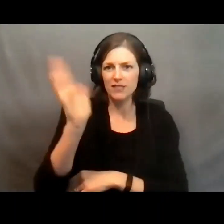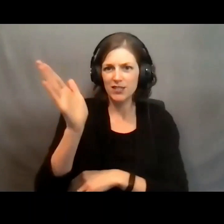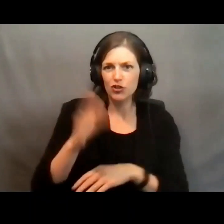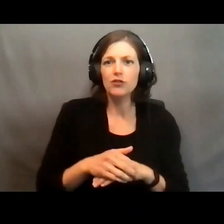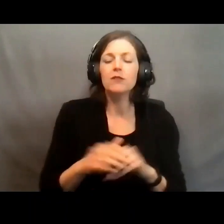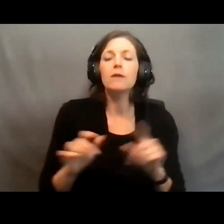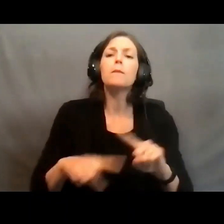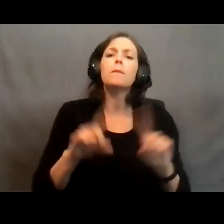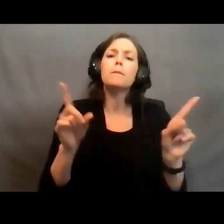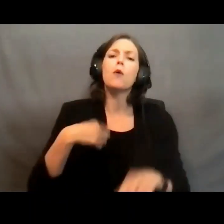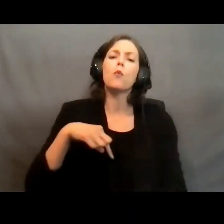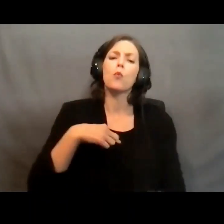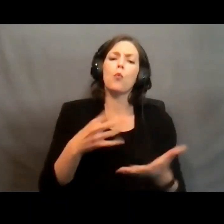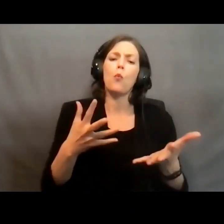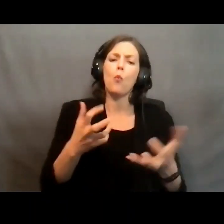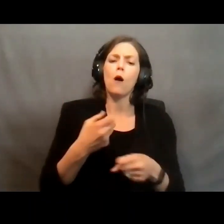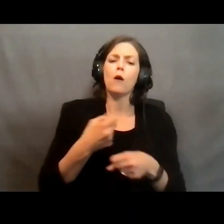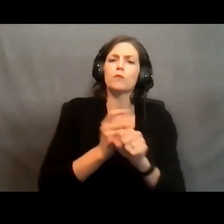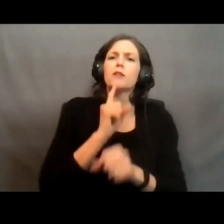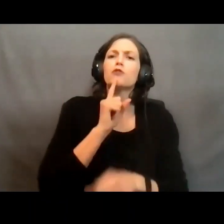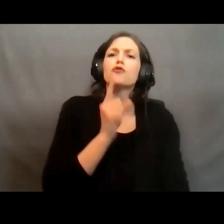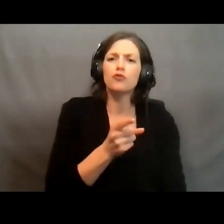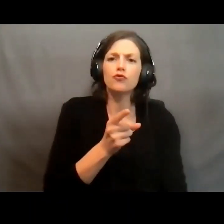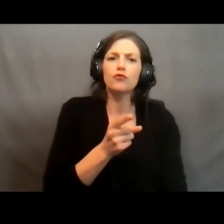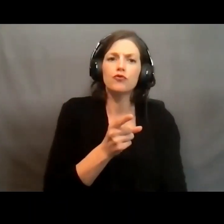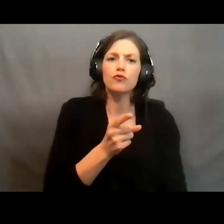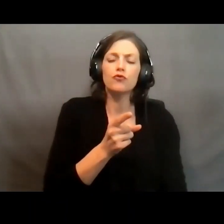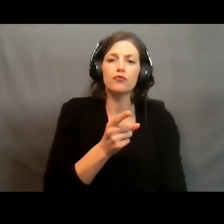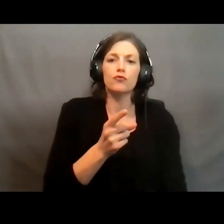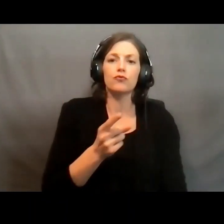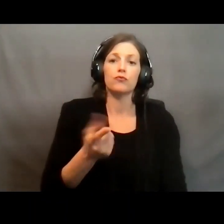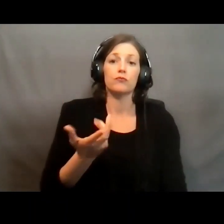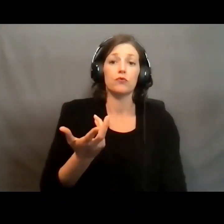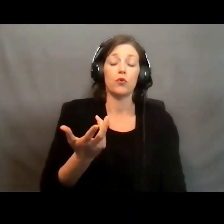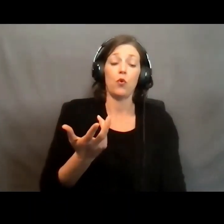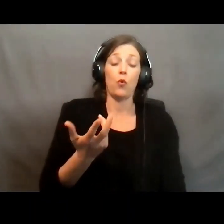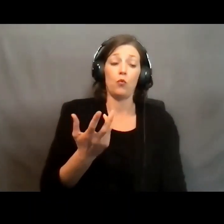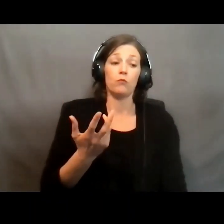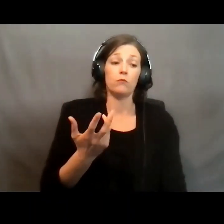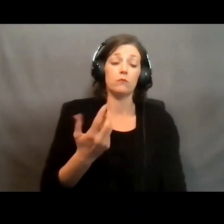13:43:44 to make sure that while we tried to role-play